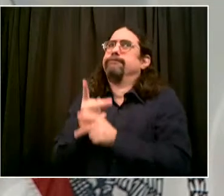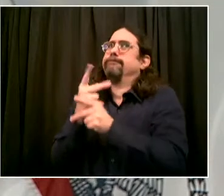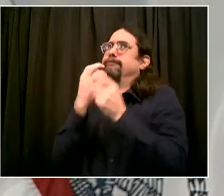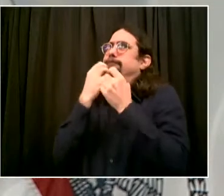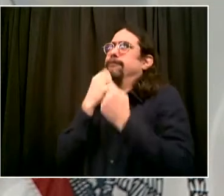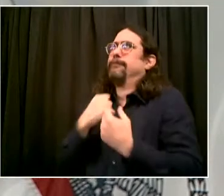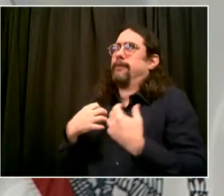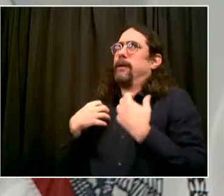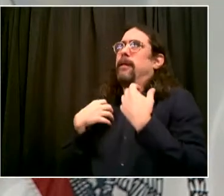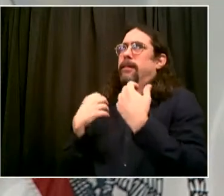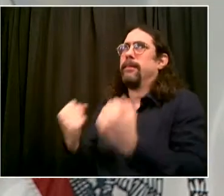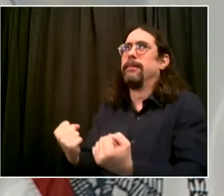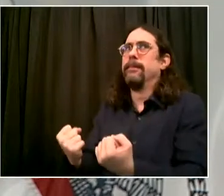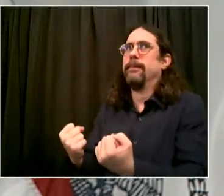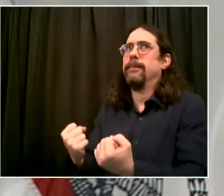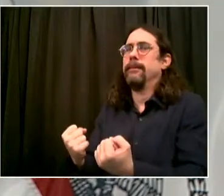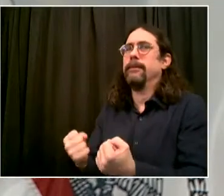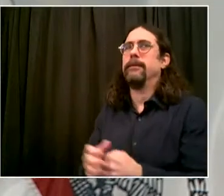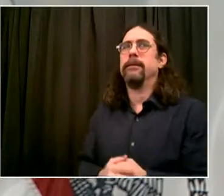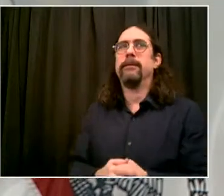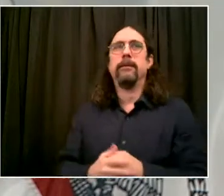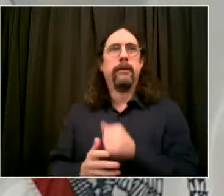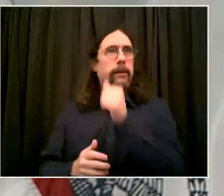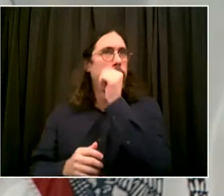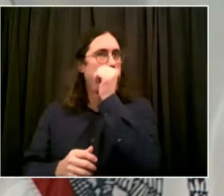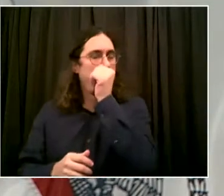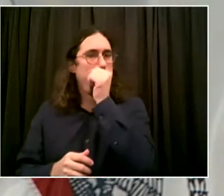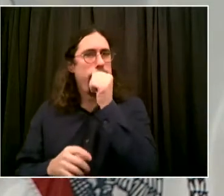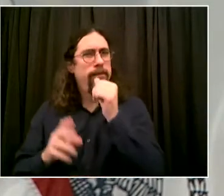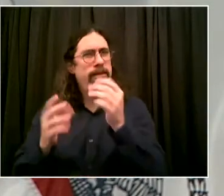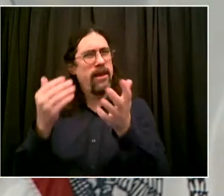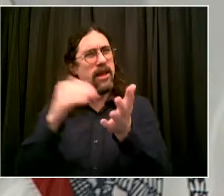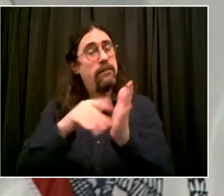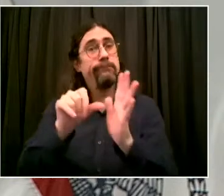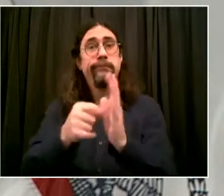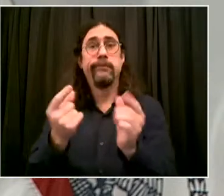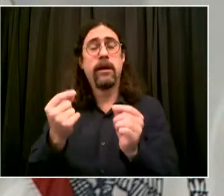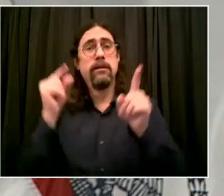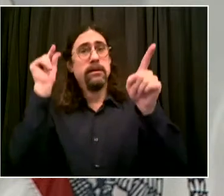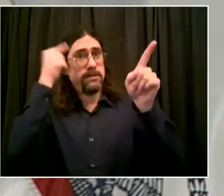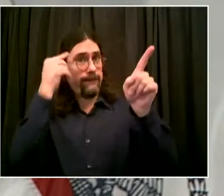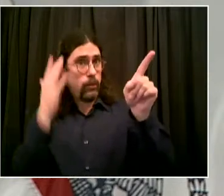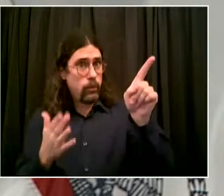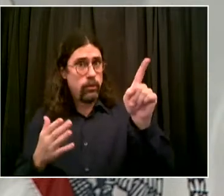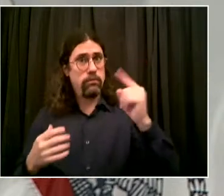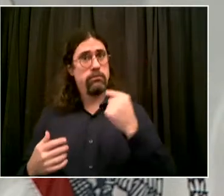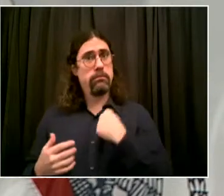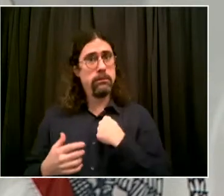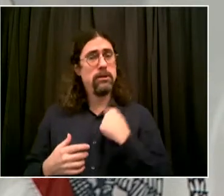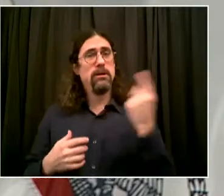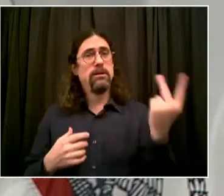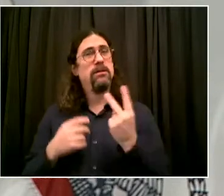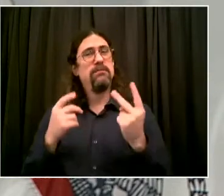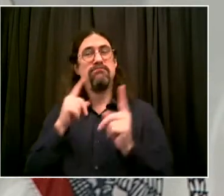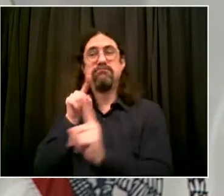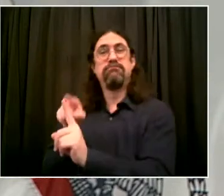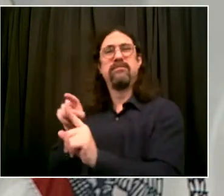EVERY CONVERSATION I'VE EVER HAD IT SEEMS THEY ARE ENTIREREY LFOCUSED ON THE DATA AND THE SCIEIENCE. OUR GOAL IS TO GET PEOPLE VACCINATED AND